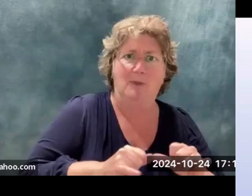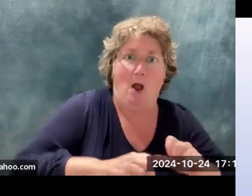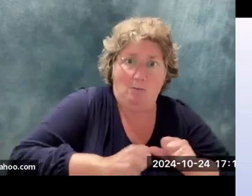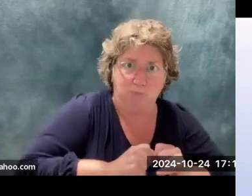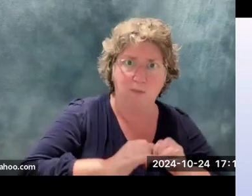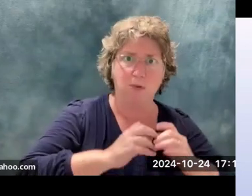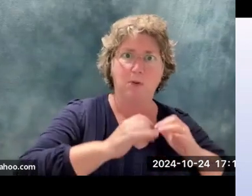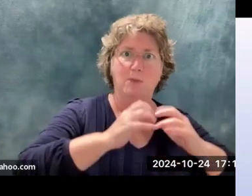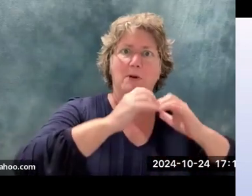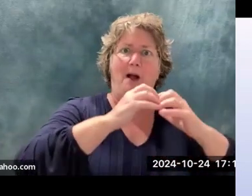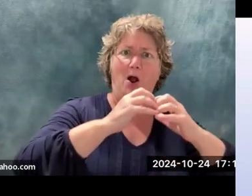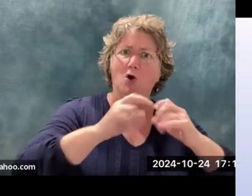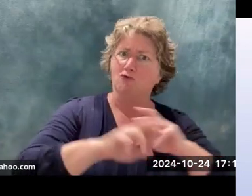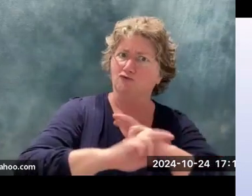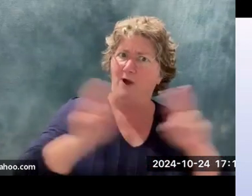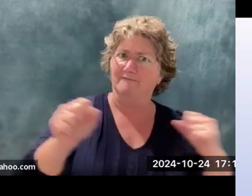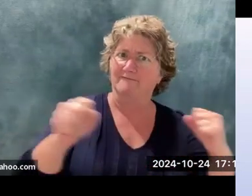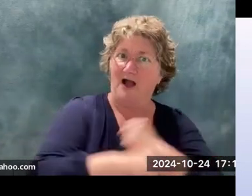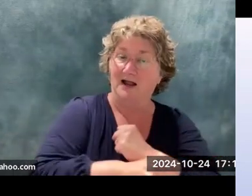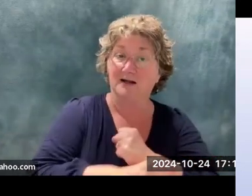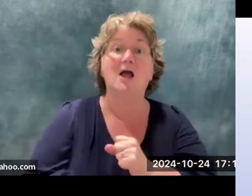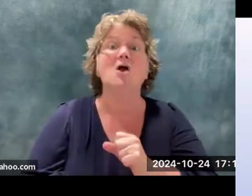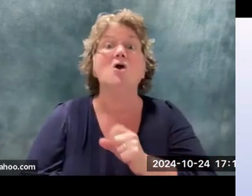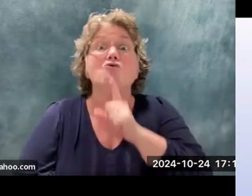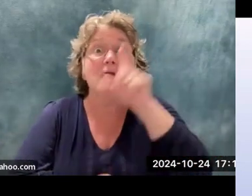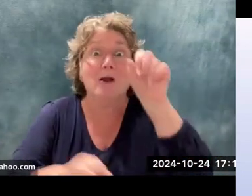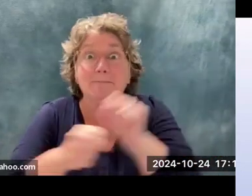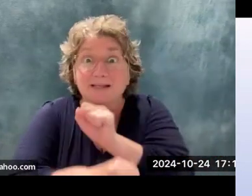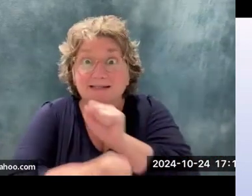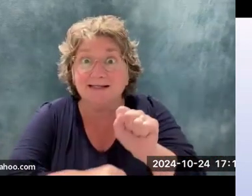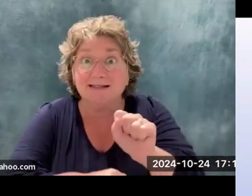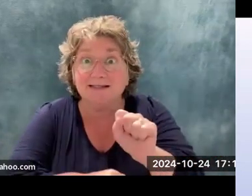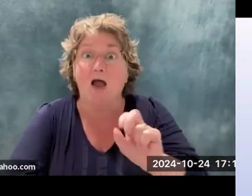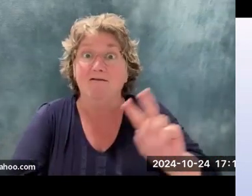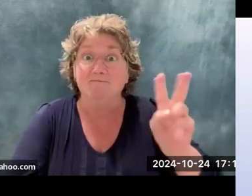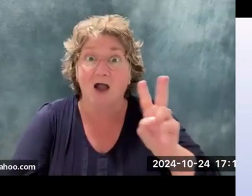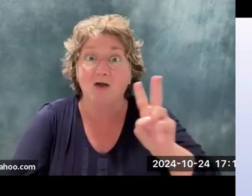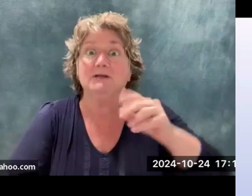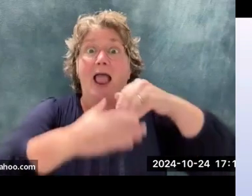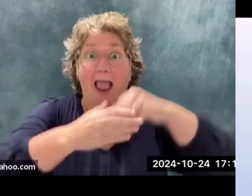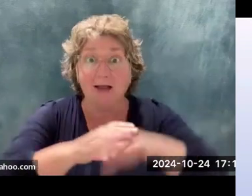we've seen this protein before and we didn't like it. And we mounted immune response.